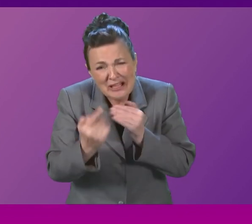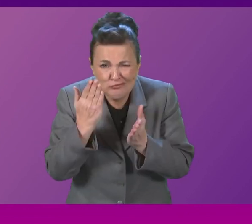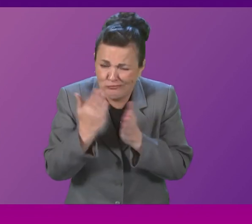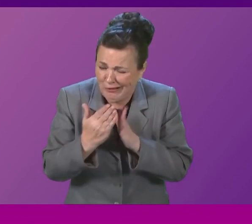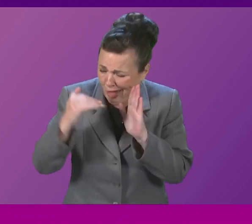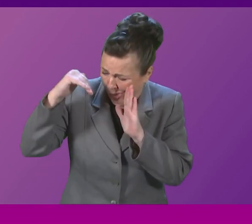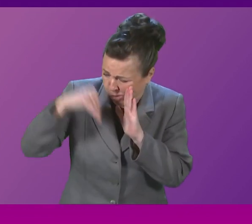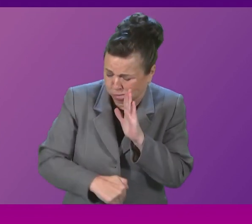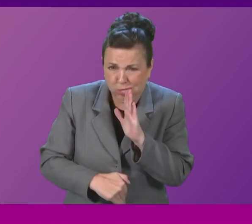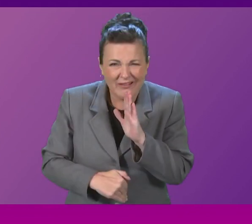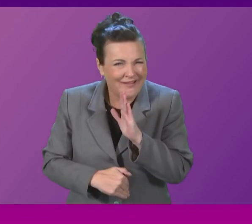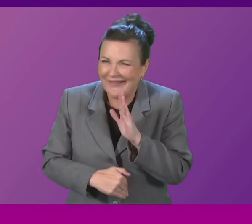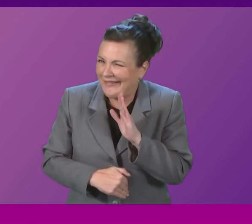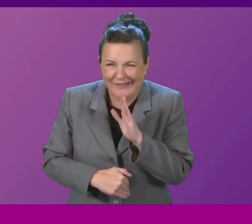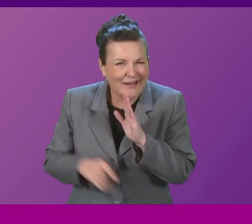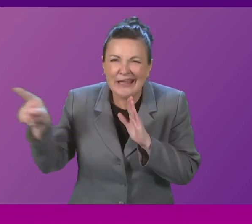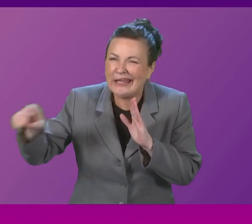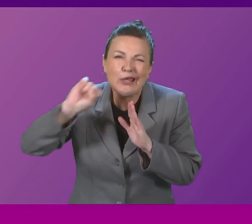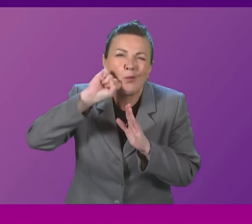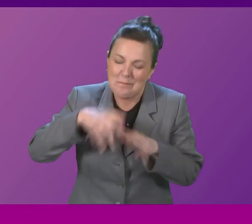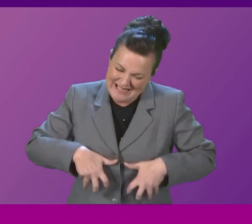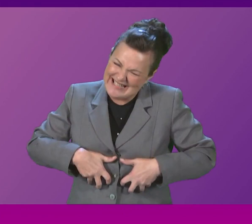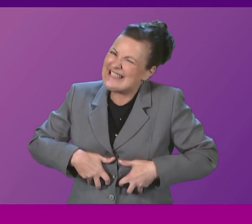movement, he would be desperate for an independence referendum.